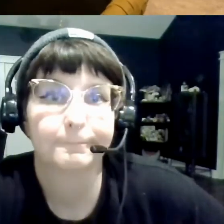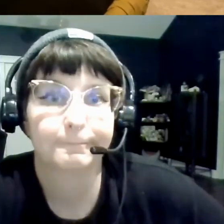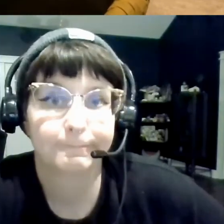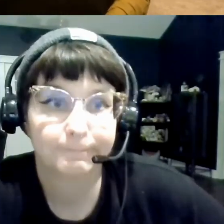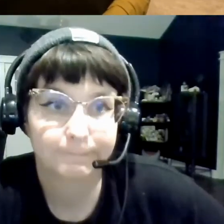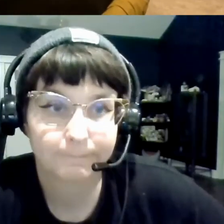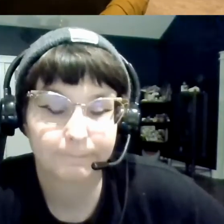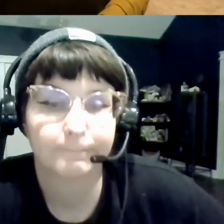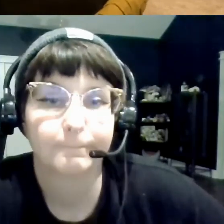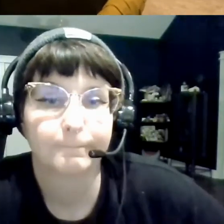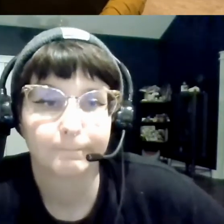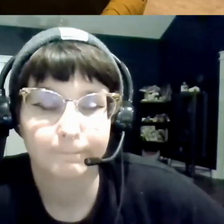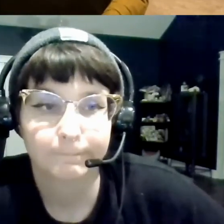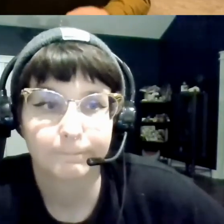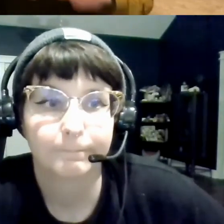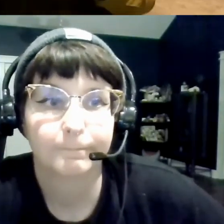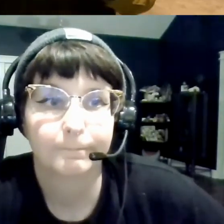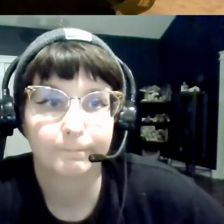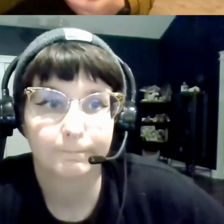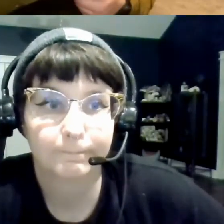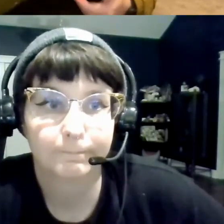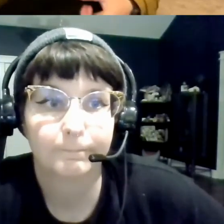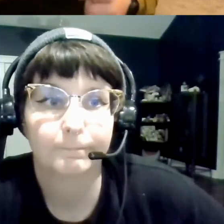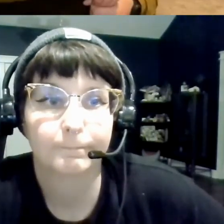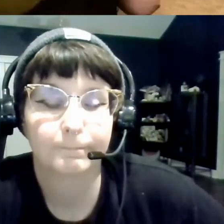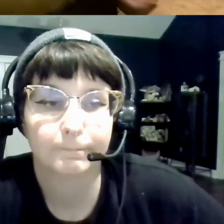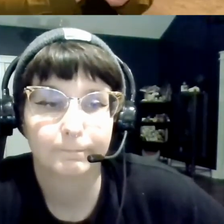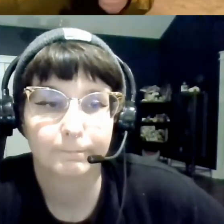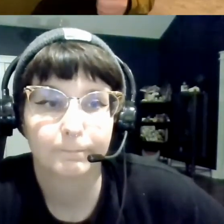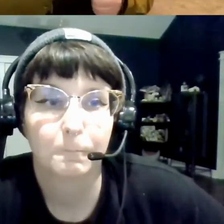that sort of community and agency level intervention.